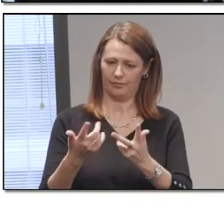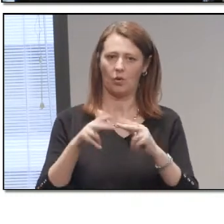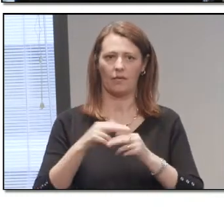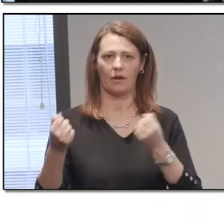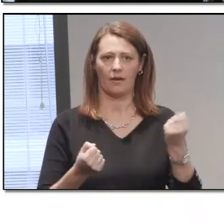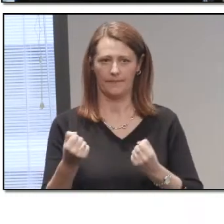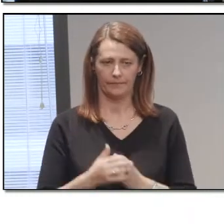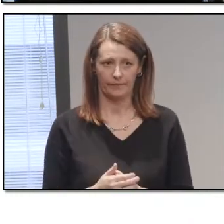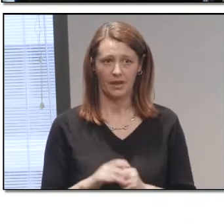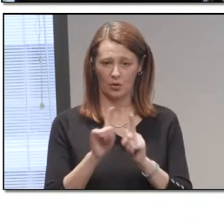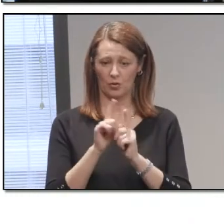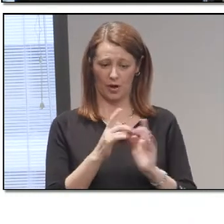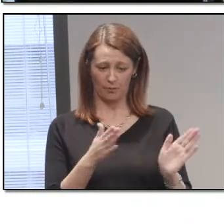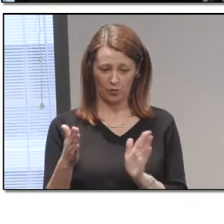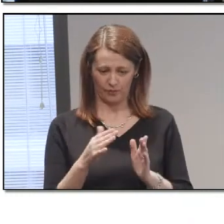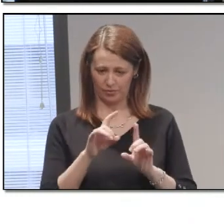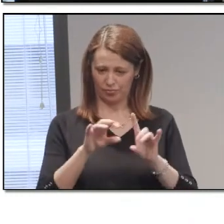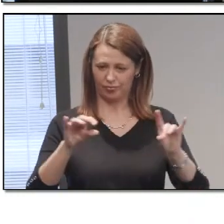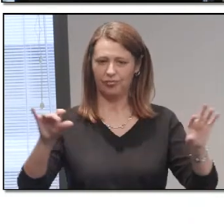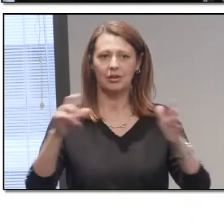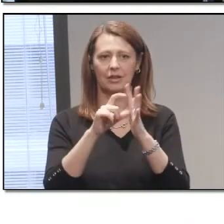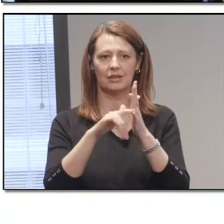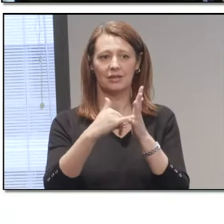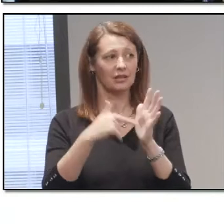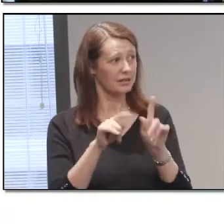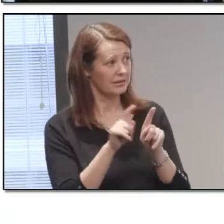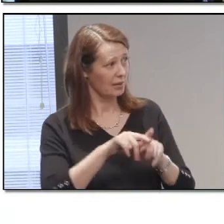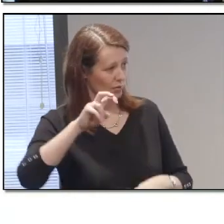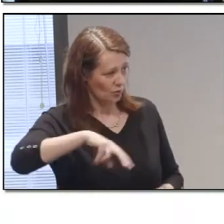course movement stirs out the dust so again you walk out the front of the building we're in and